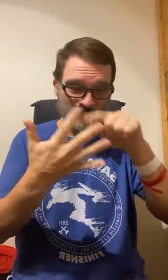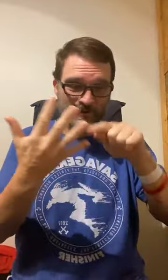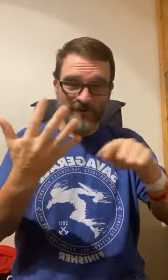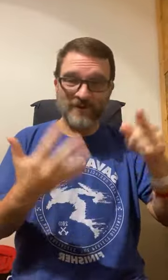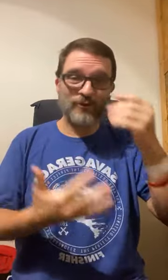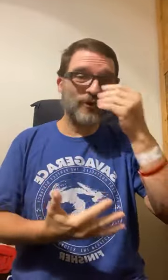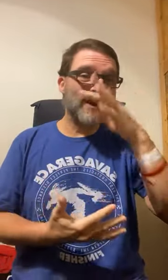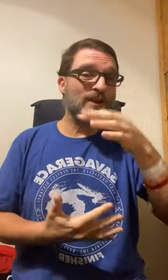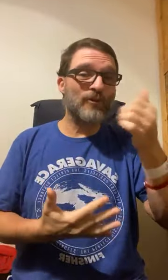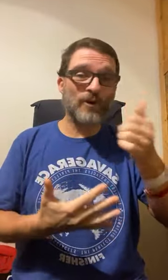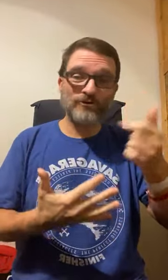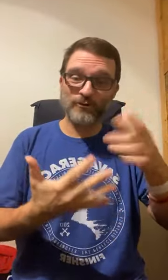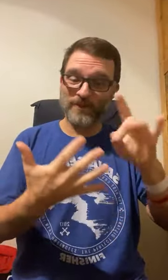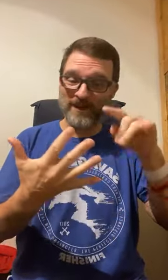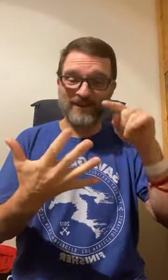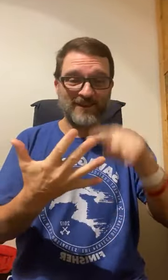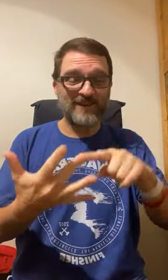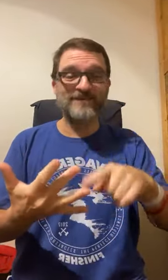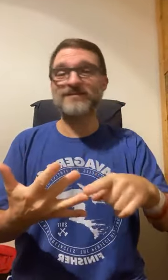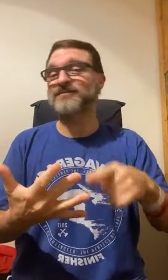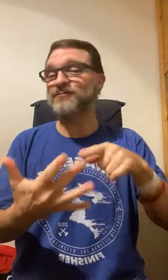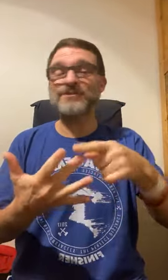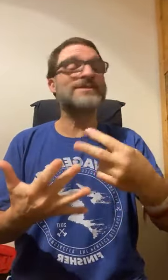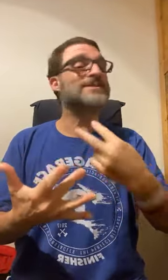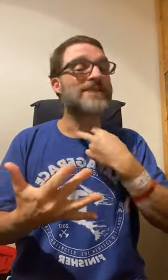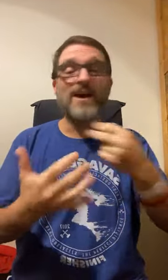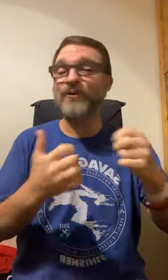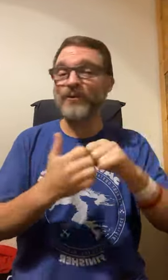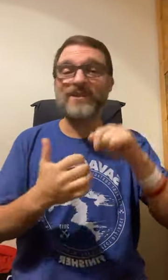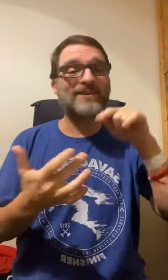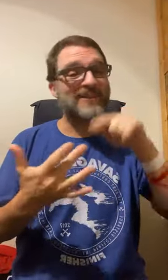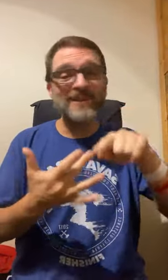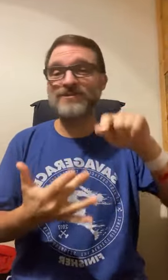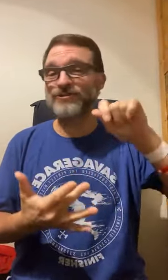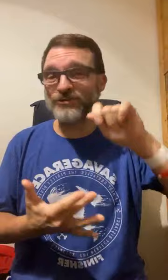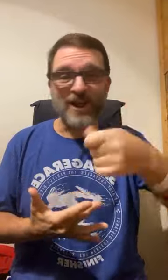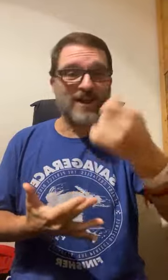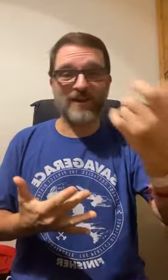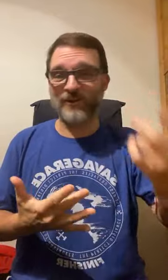channels. they dont care which. Just pick whichever and you're stuck with this channel.